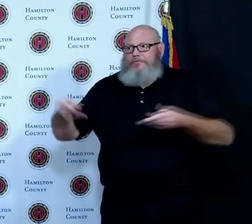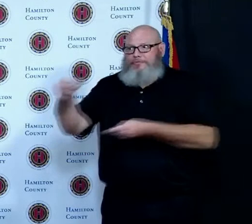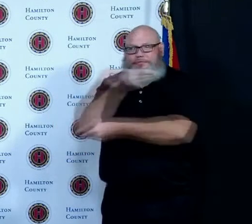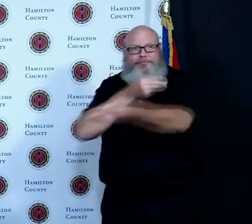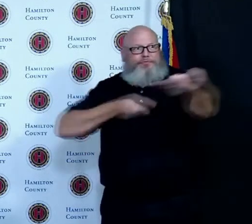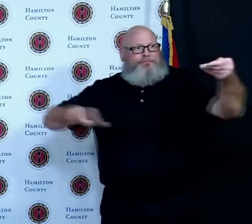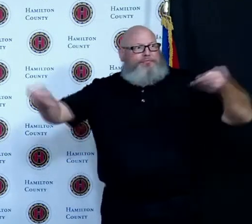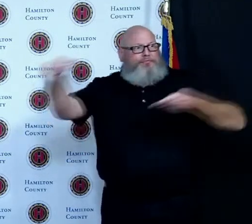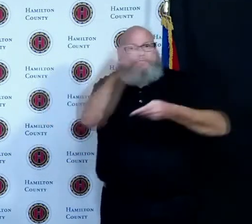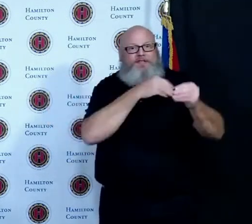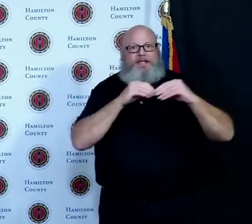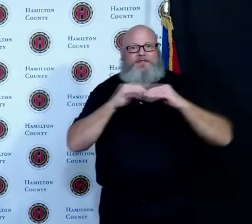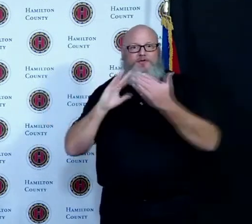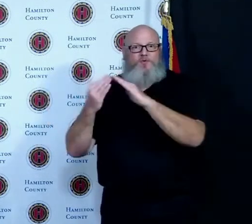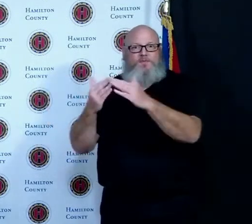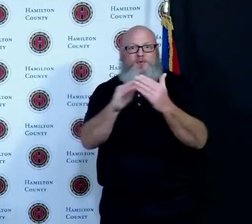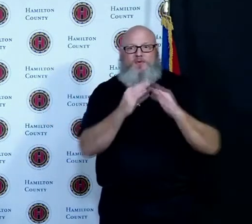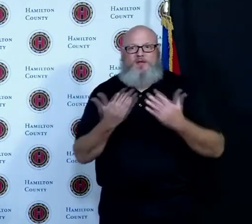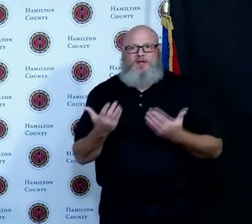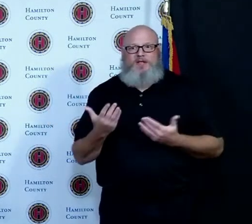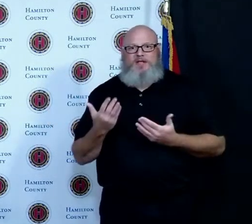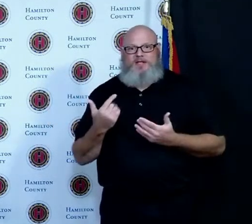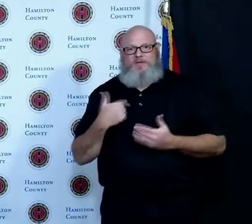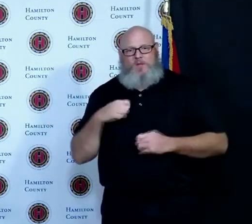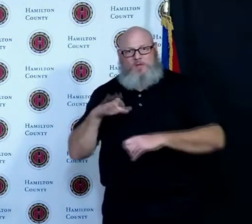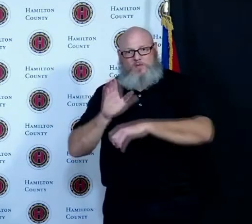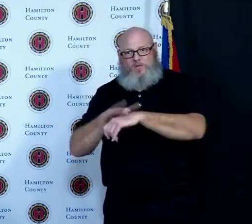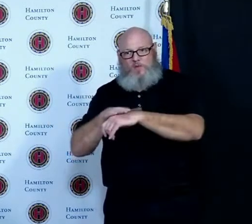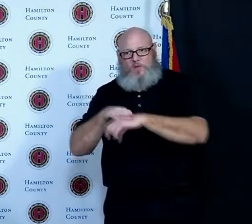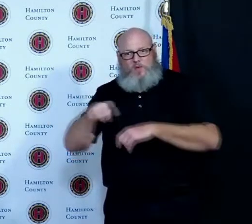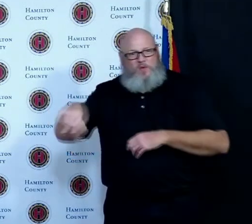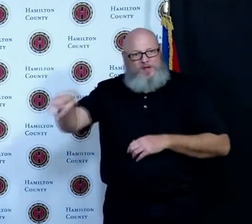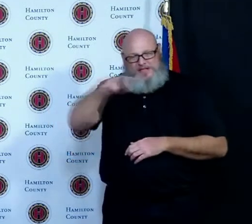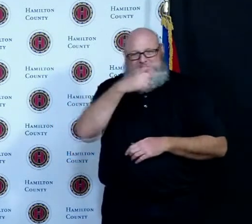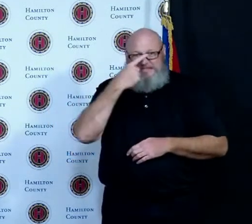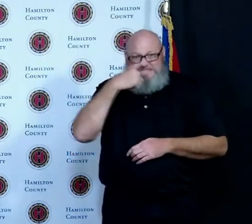be extremely cautious with our daily activities I know this is a new year I know this is a year of